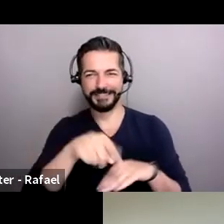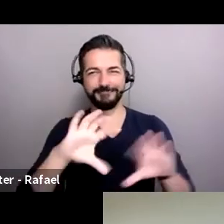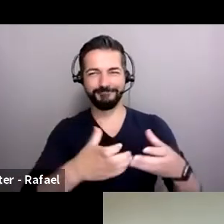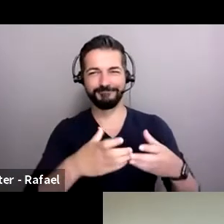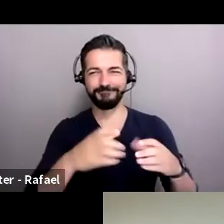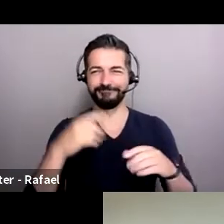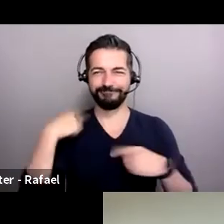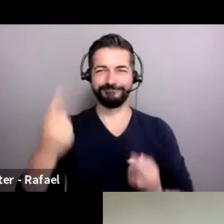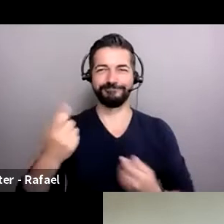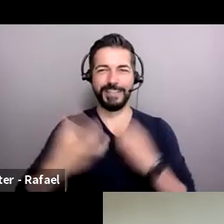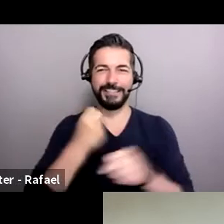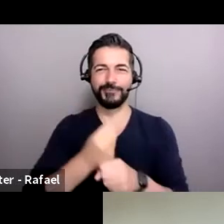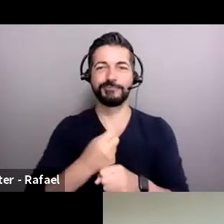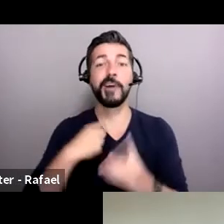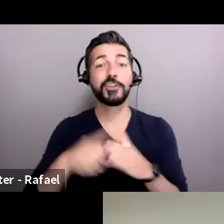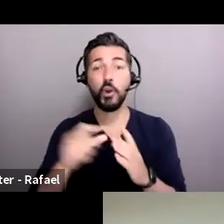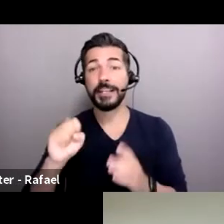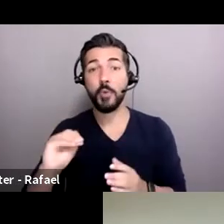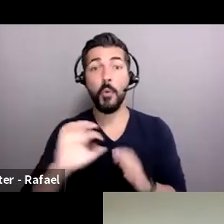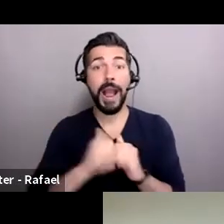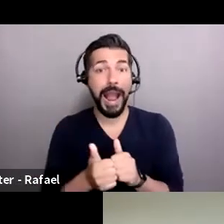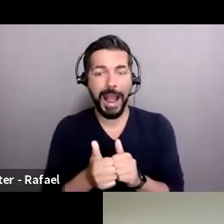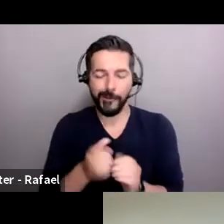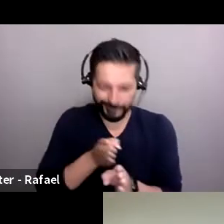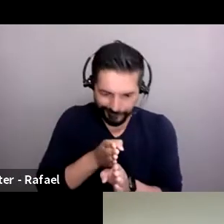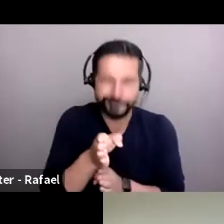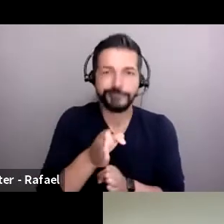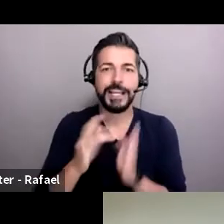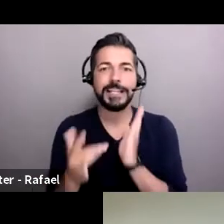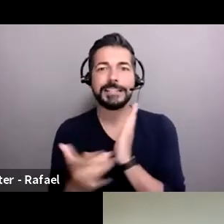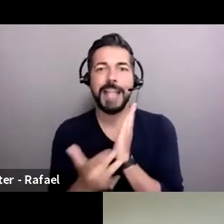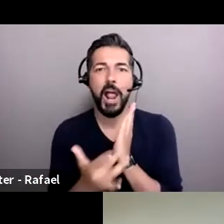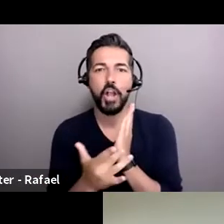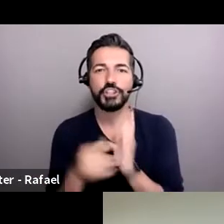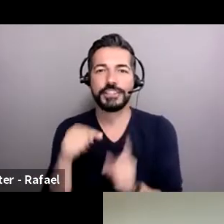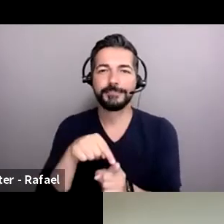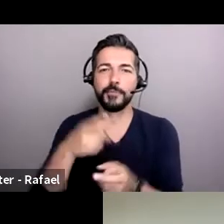I came into SEO through the niche area of technology known as Semantic Web.